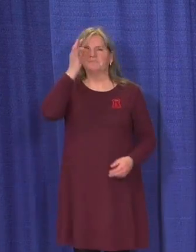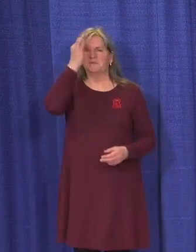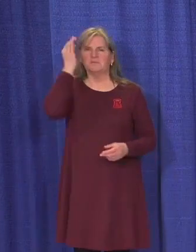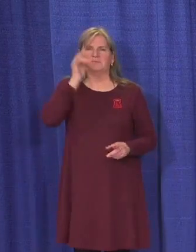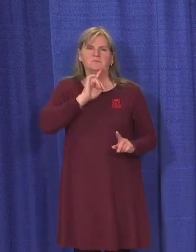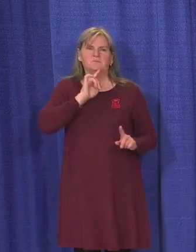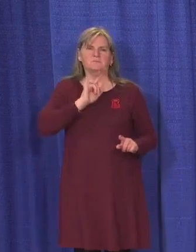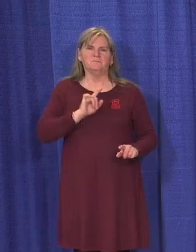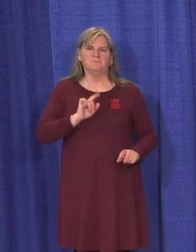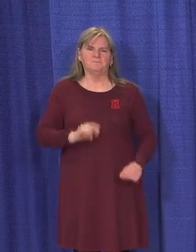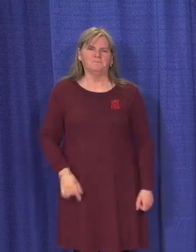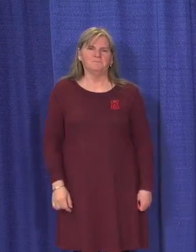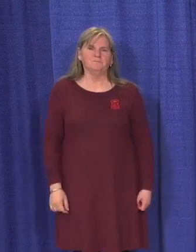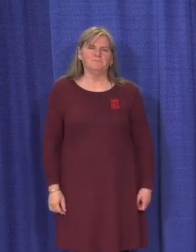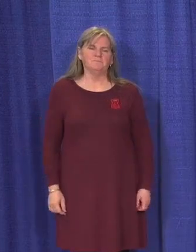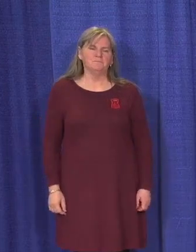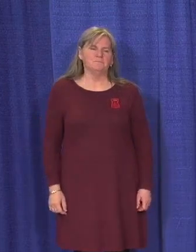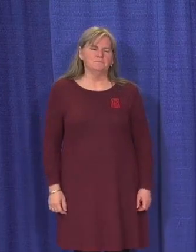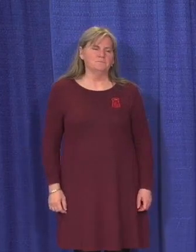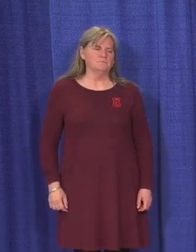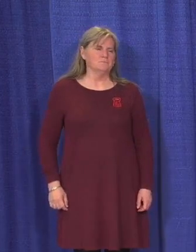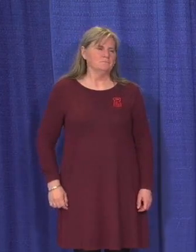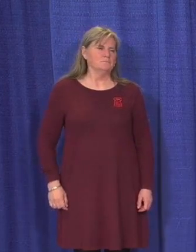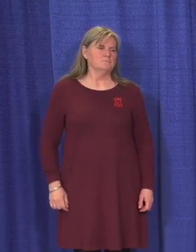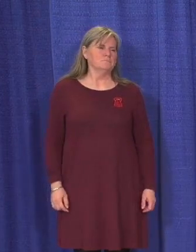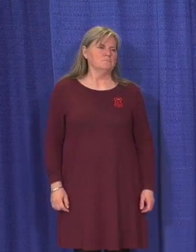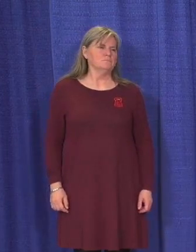new directives in terms of